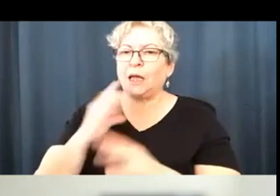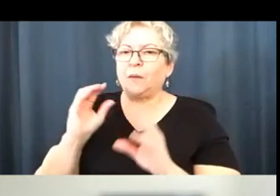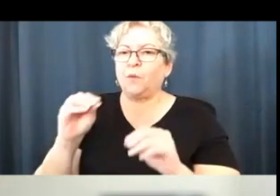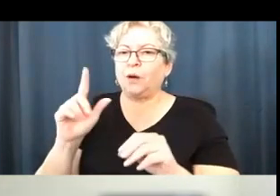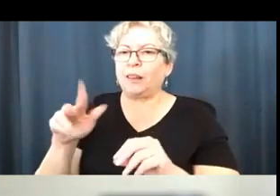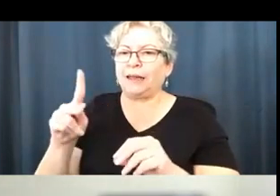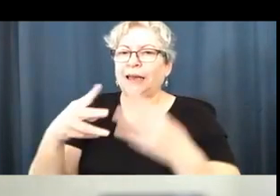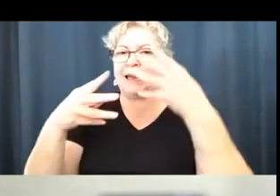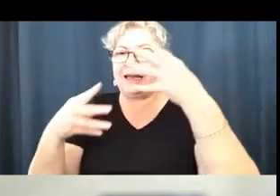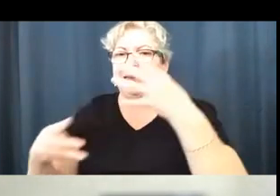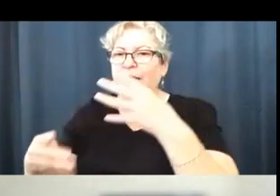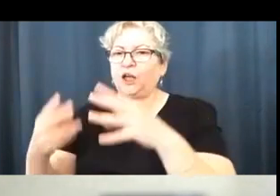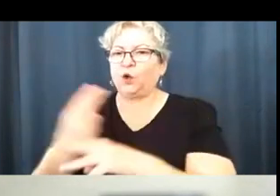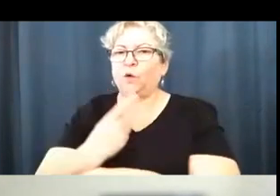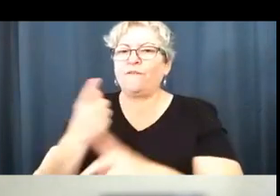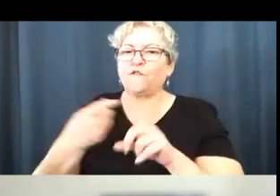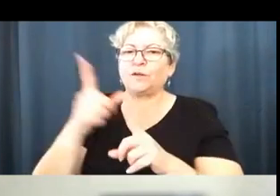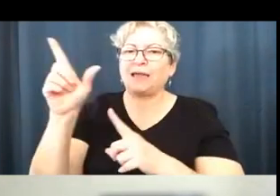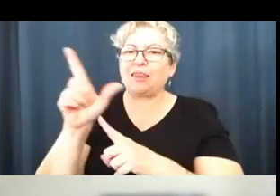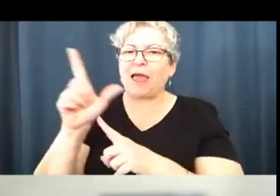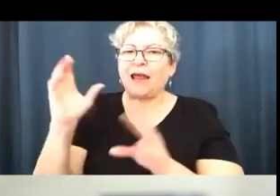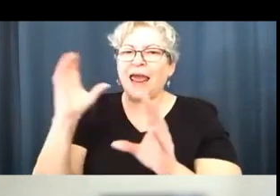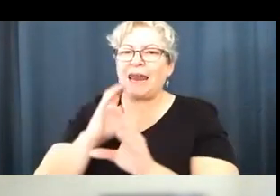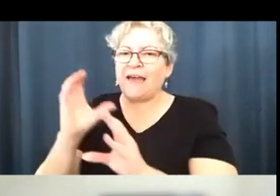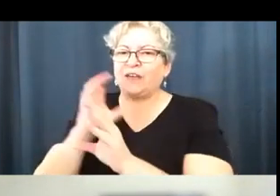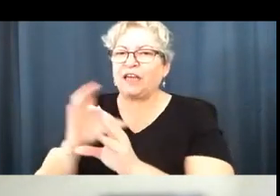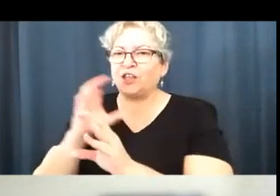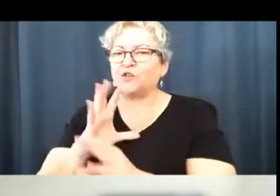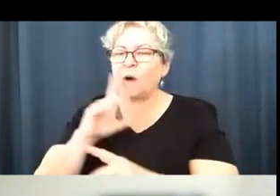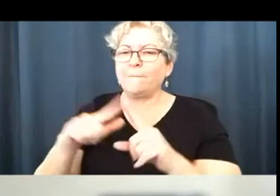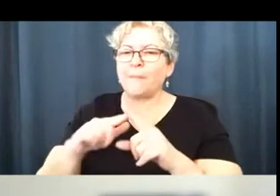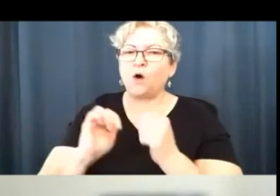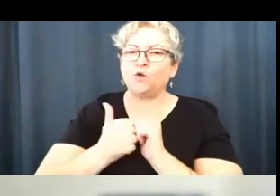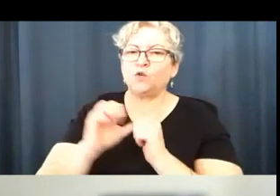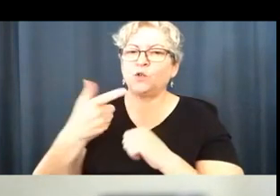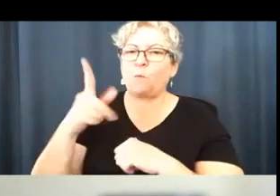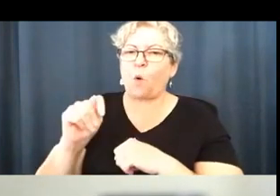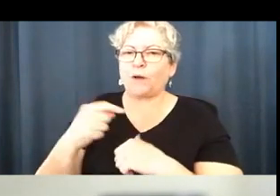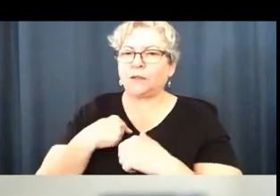and use first letter navigation. So again, let's go back to the sports analogy. I'm looking for NFL teams,